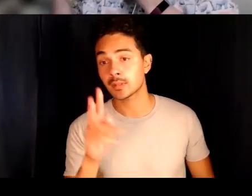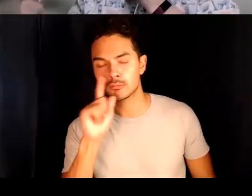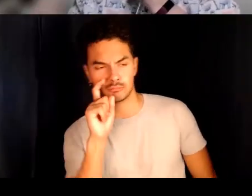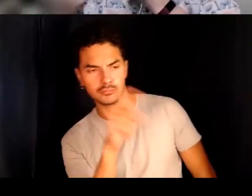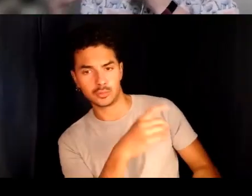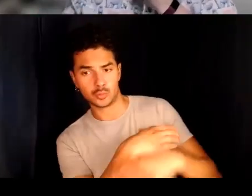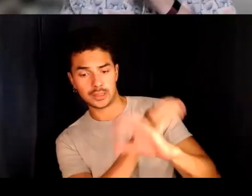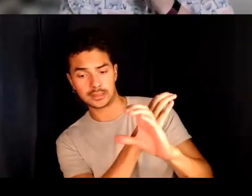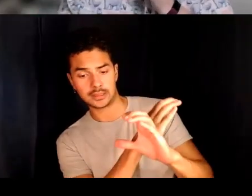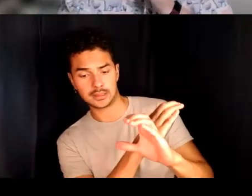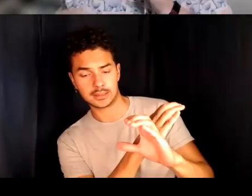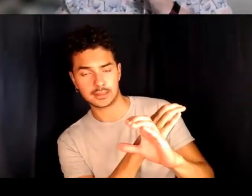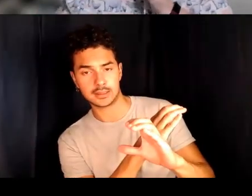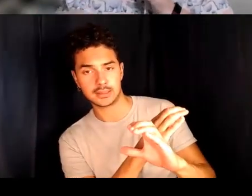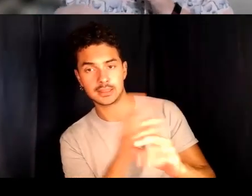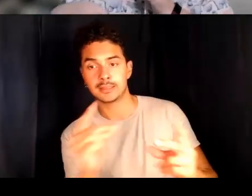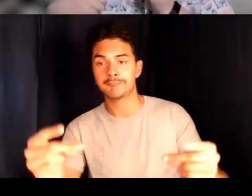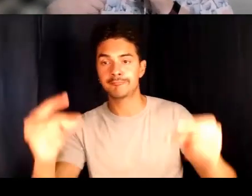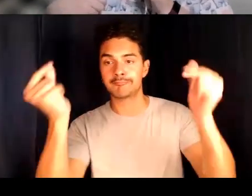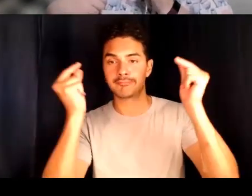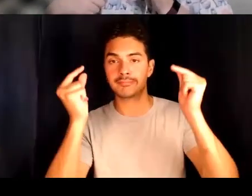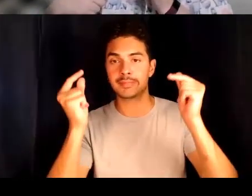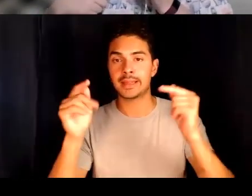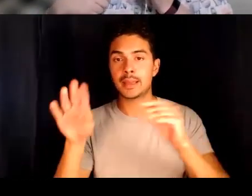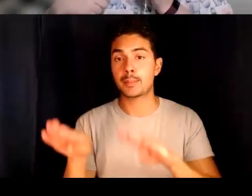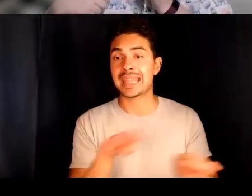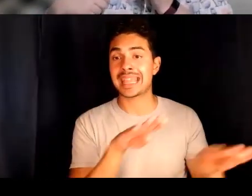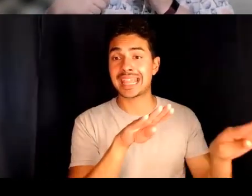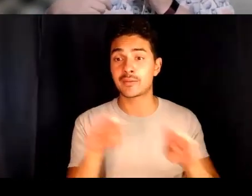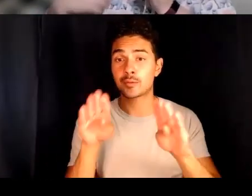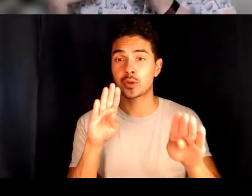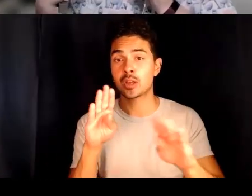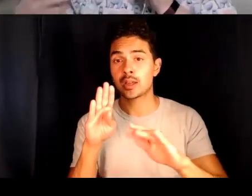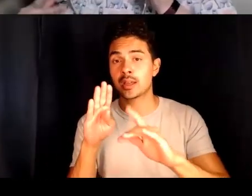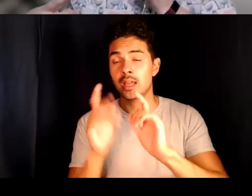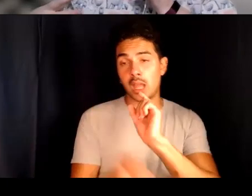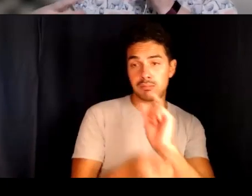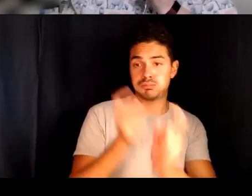Sudden changes in behavior, including being happy,